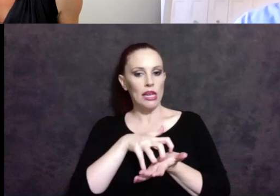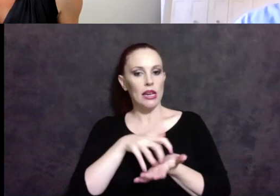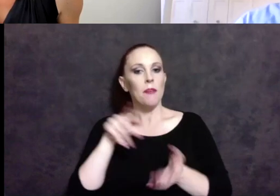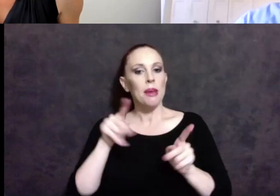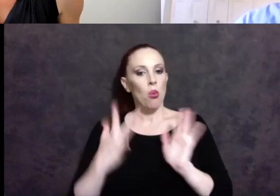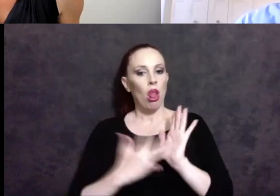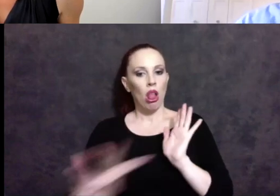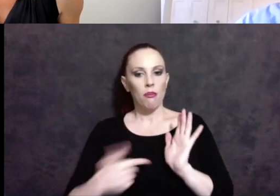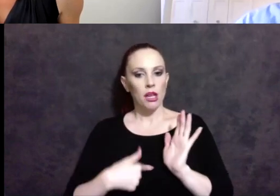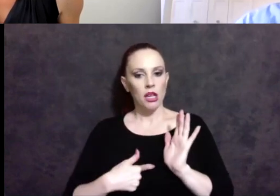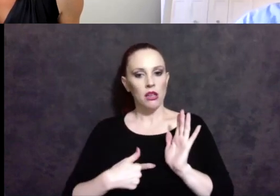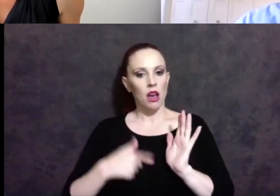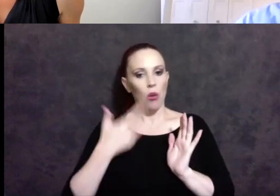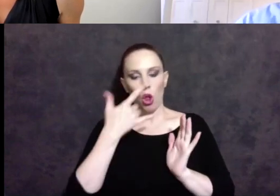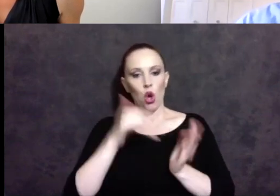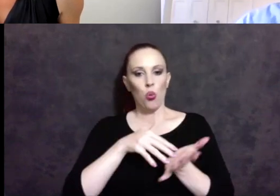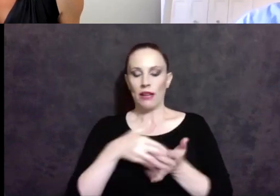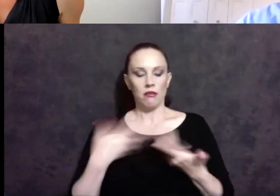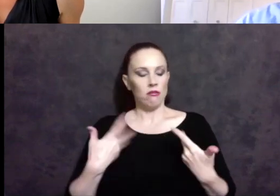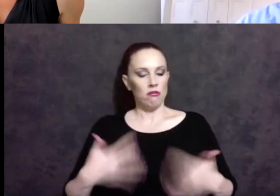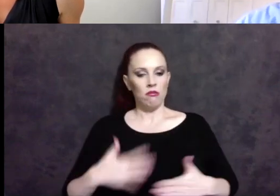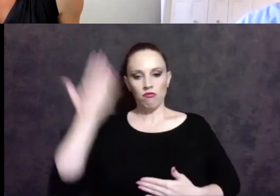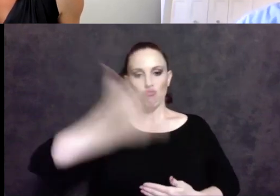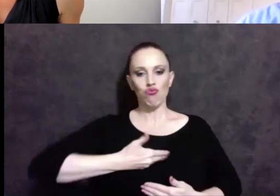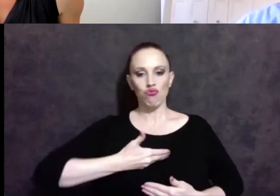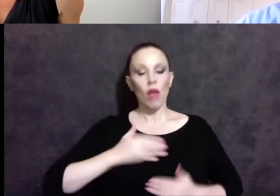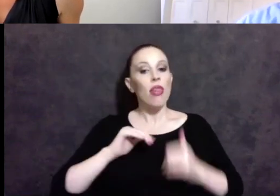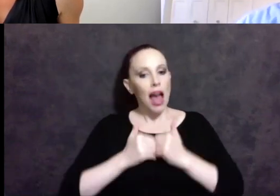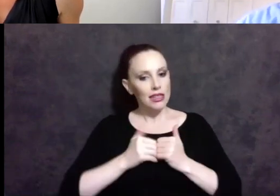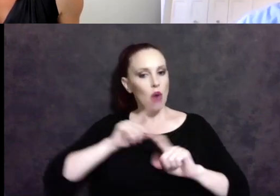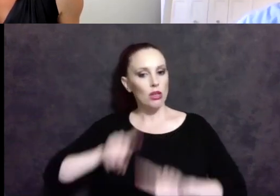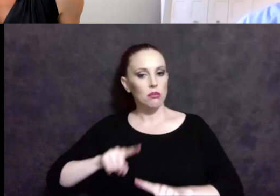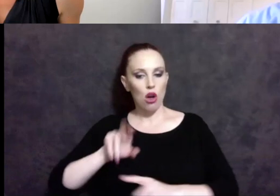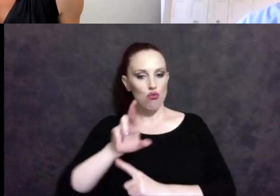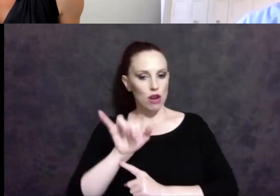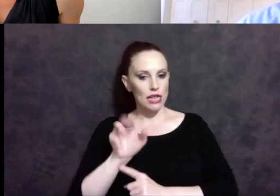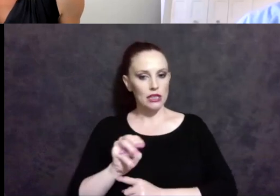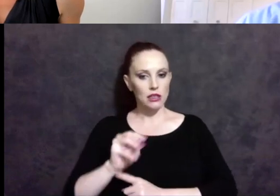way of responding to racism once you shut down and not connect with the emotions in